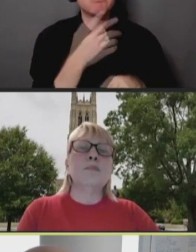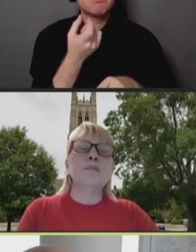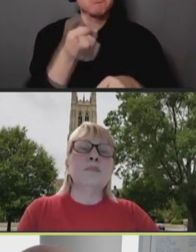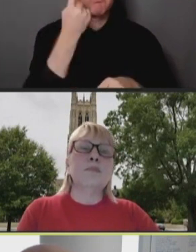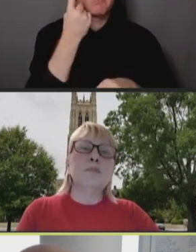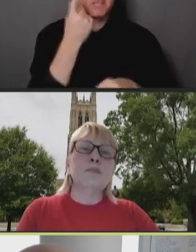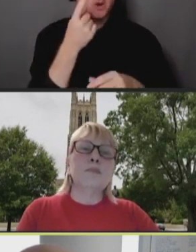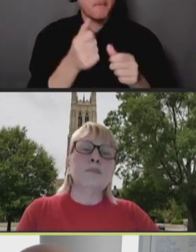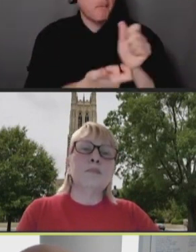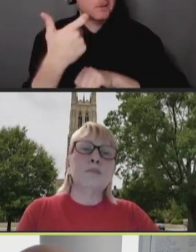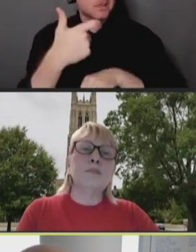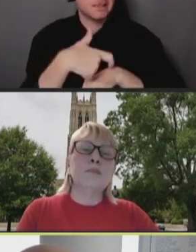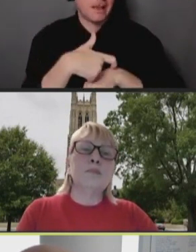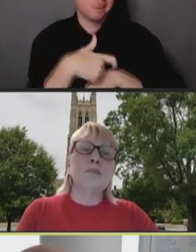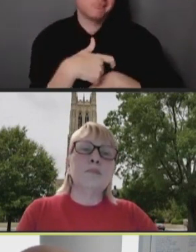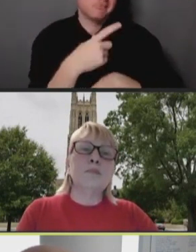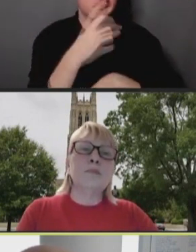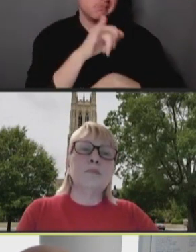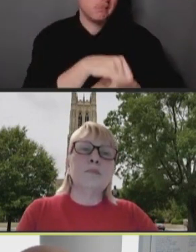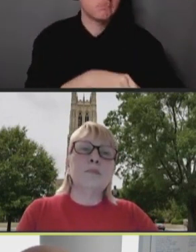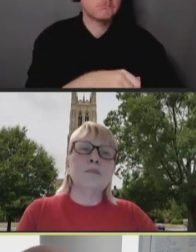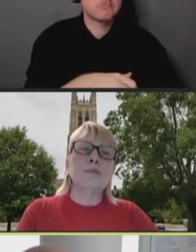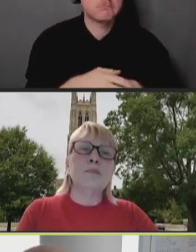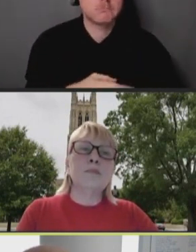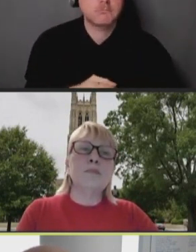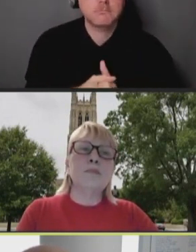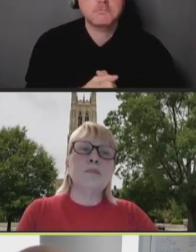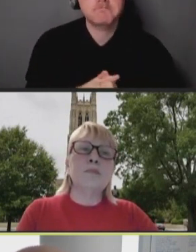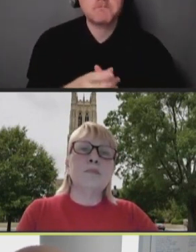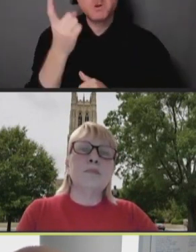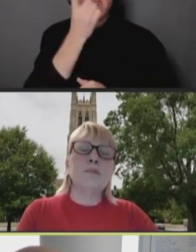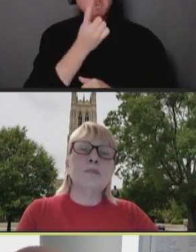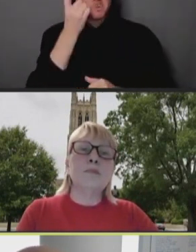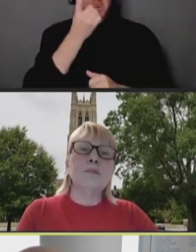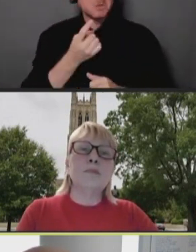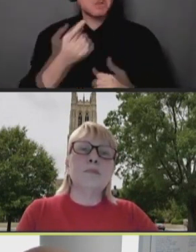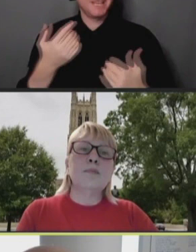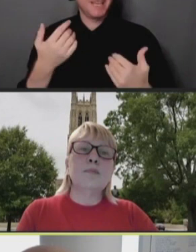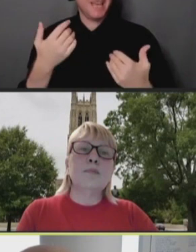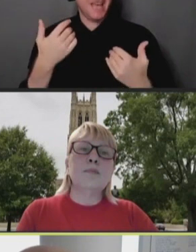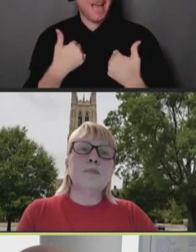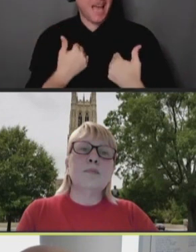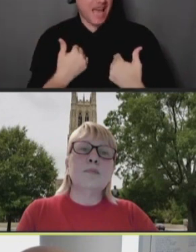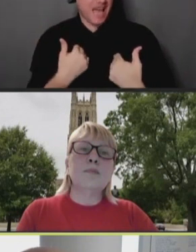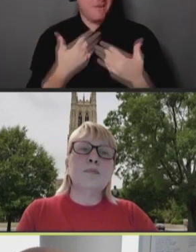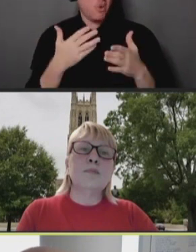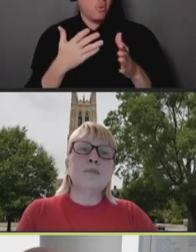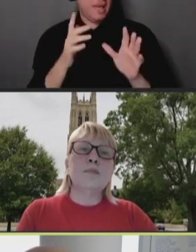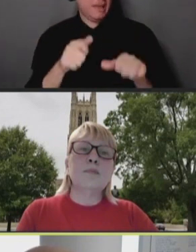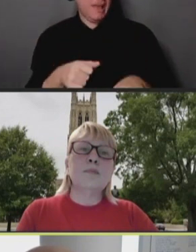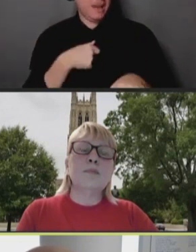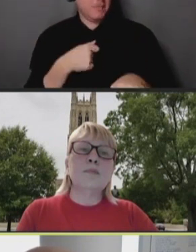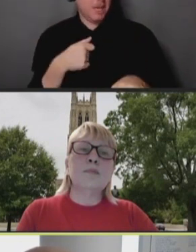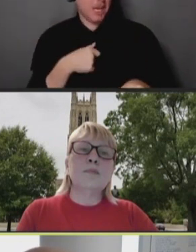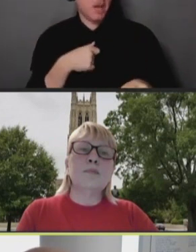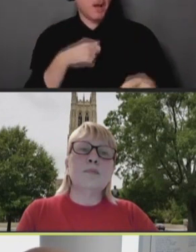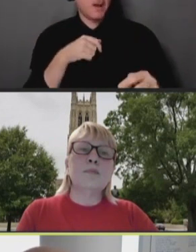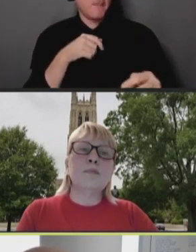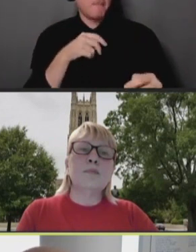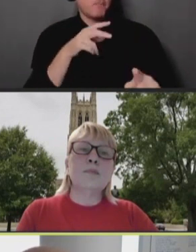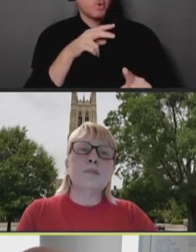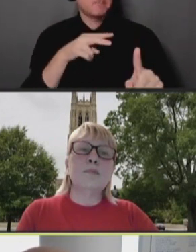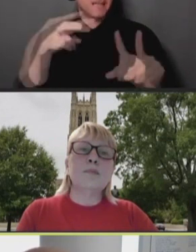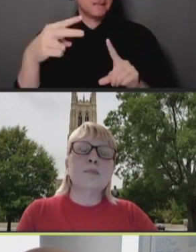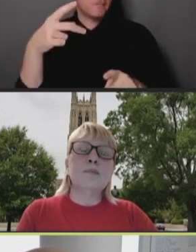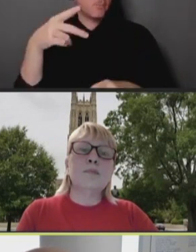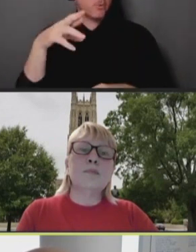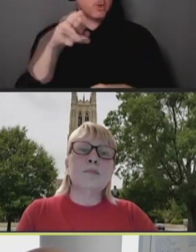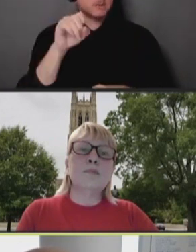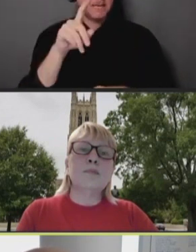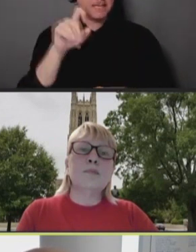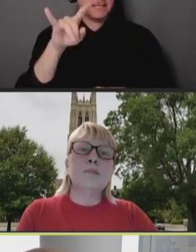So, I wonder, is there a way to do a prospective trial here especially with the ethical dilemma